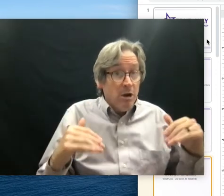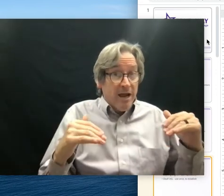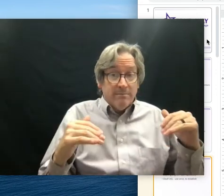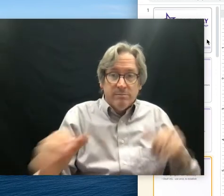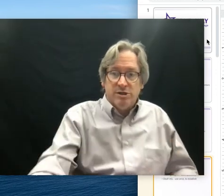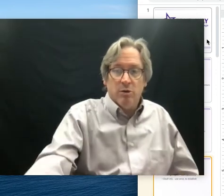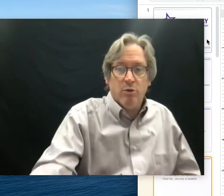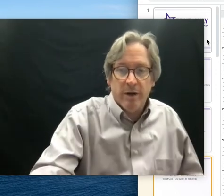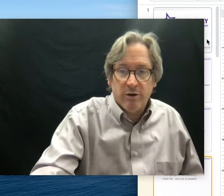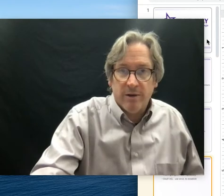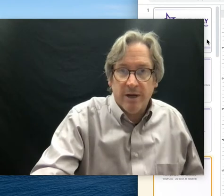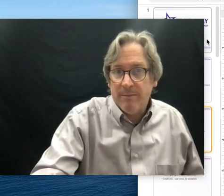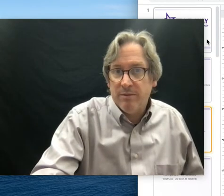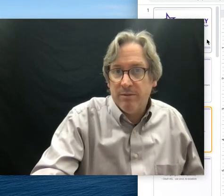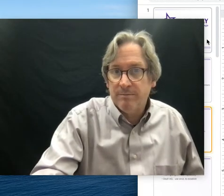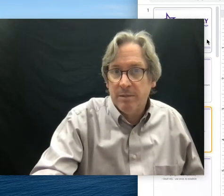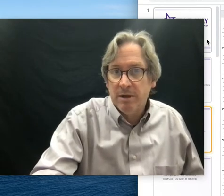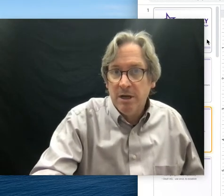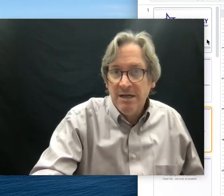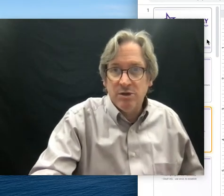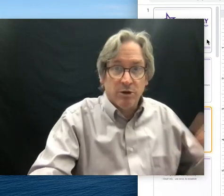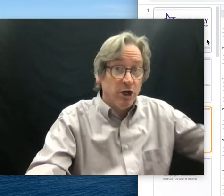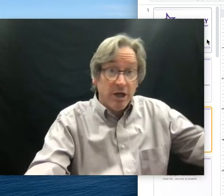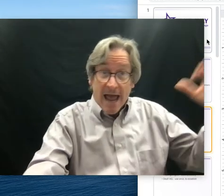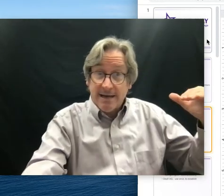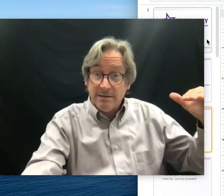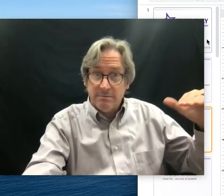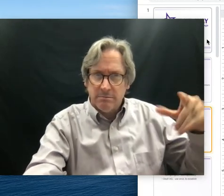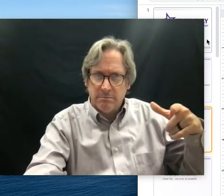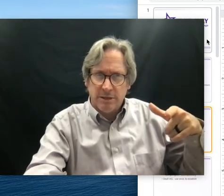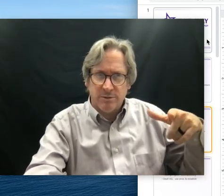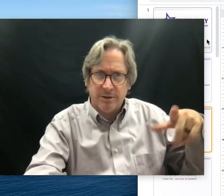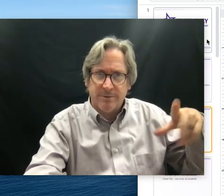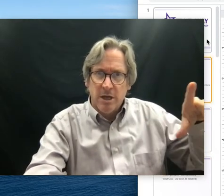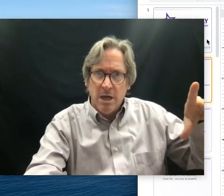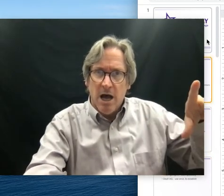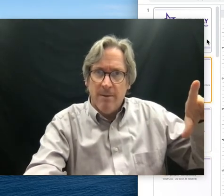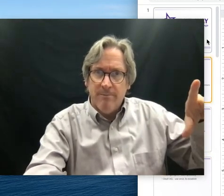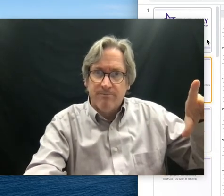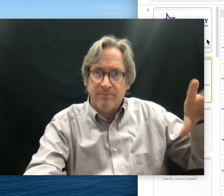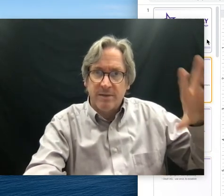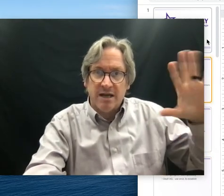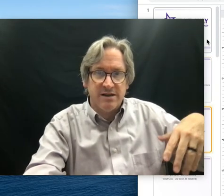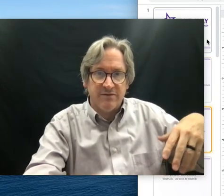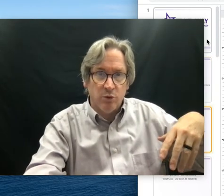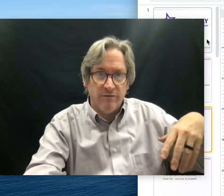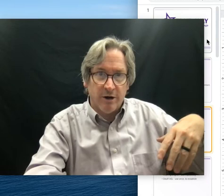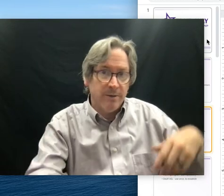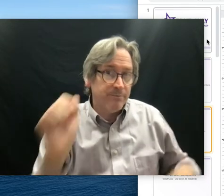okay so quick recap so we're going to look at nice work um stuff in the school environment